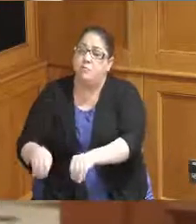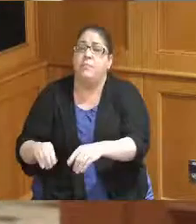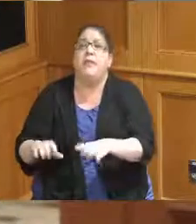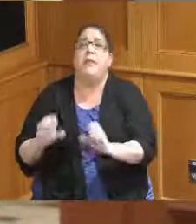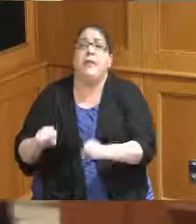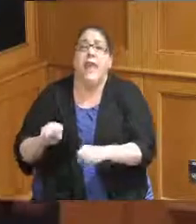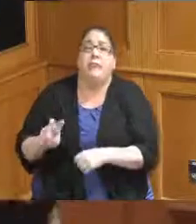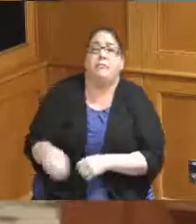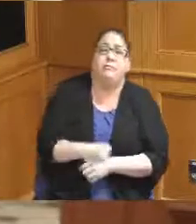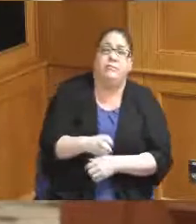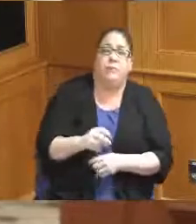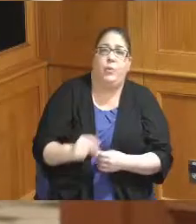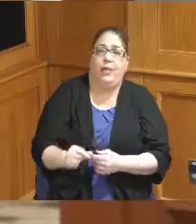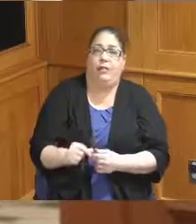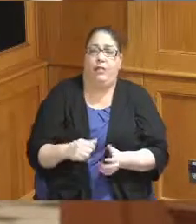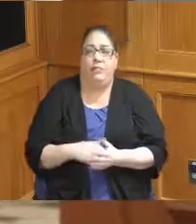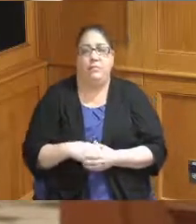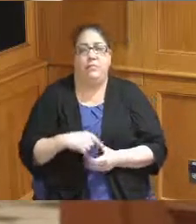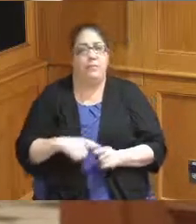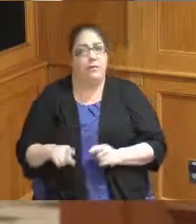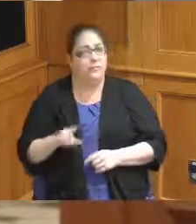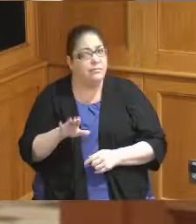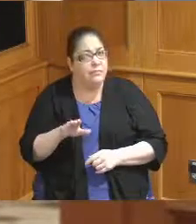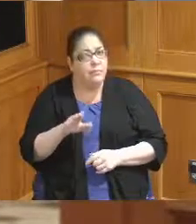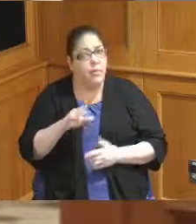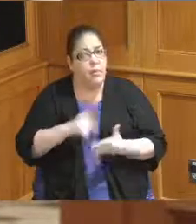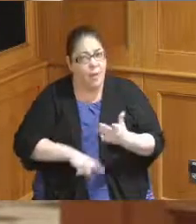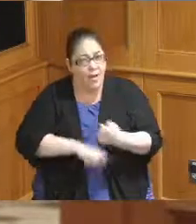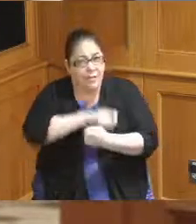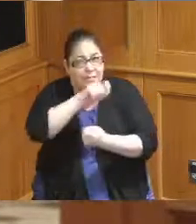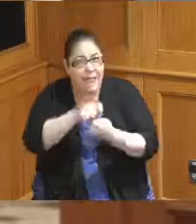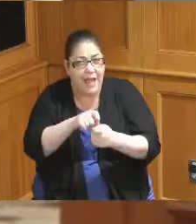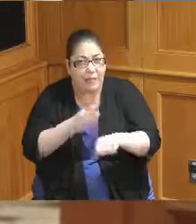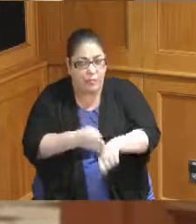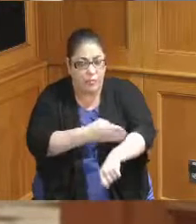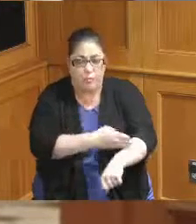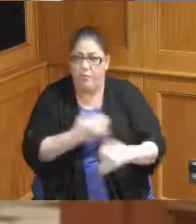recover very quickly but as far as what exactly improve I don't know that right